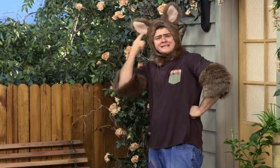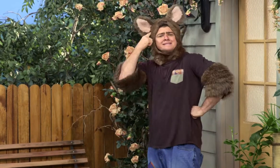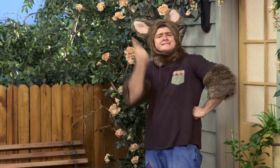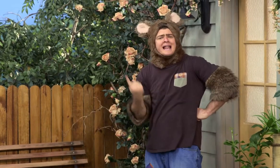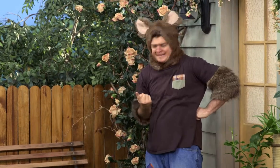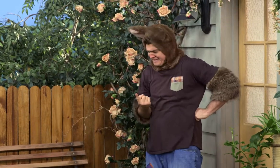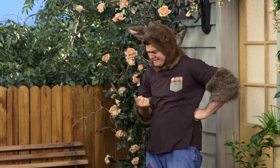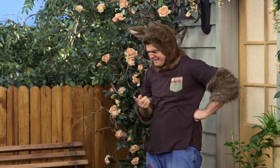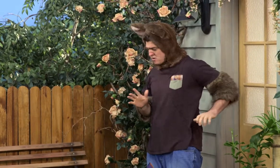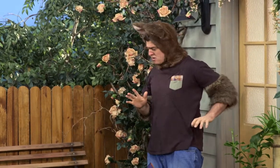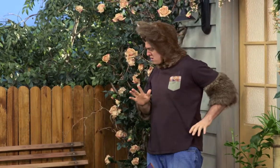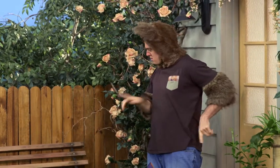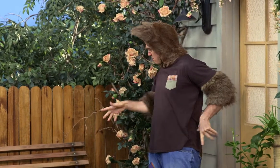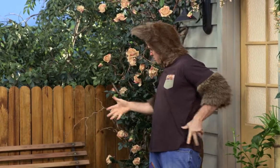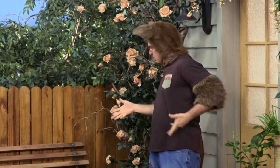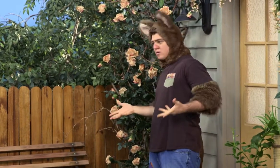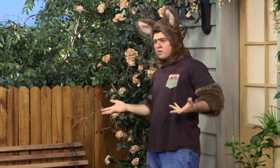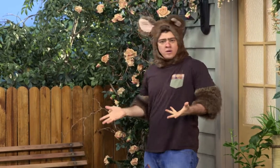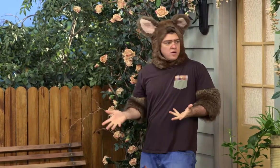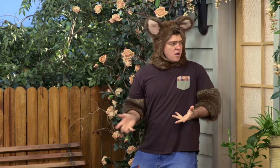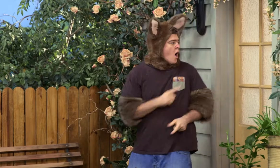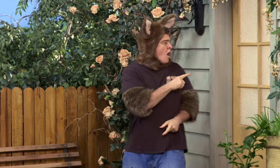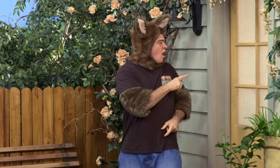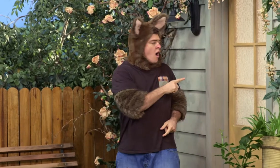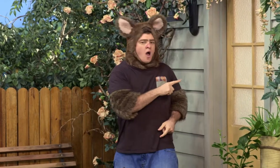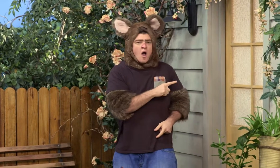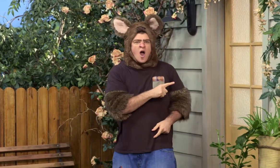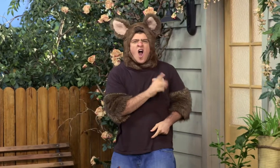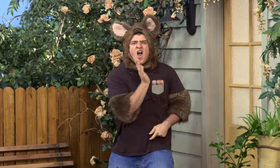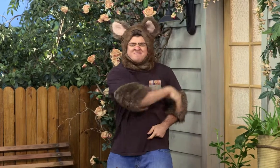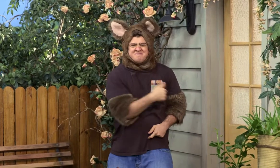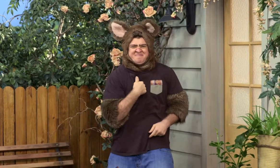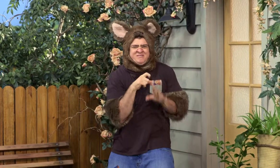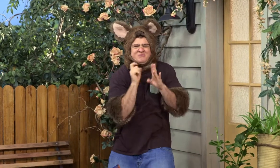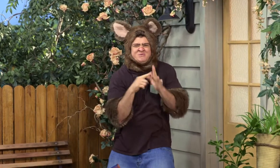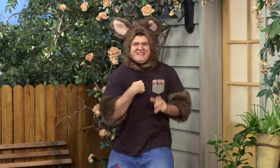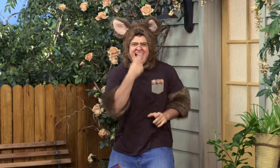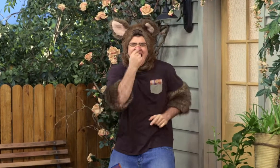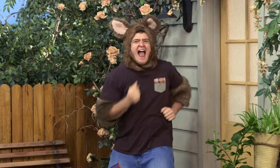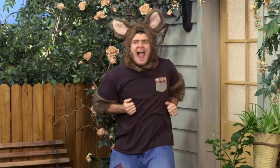Oh, well, it's Sally's turn now. Oh, but she's inside. That's OK, I'll have her turn.